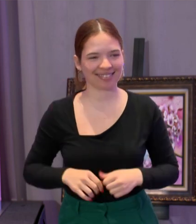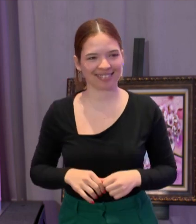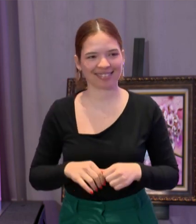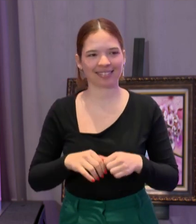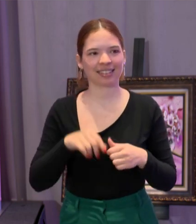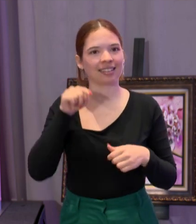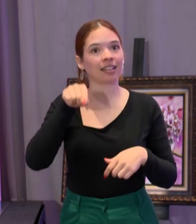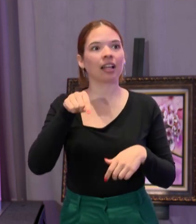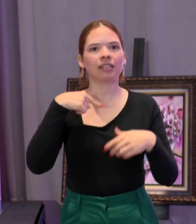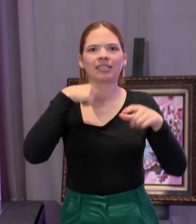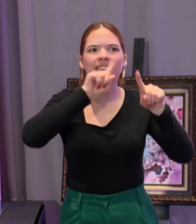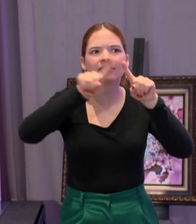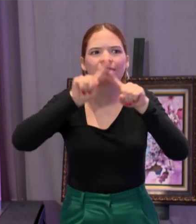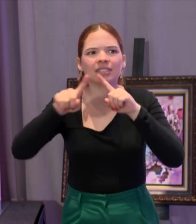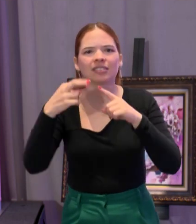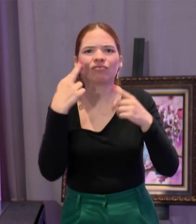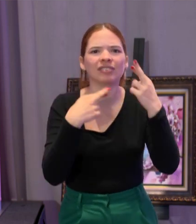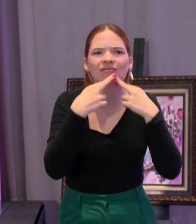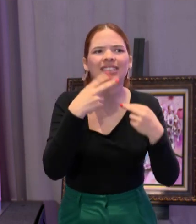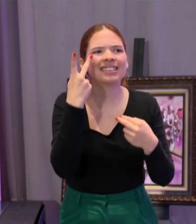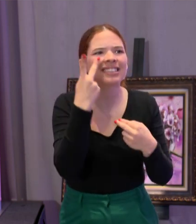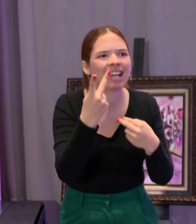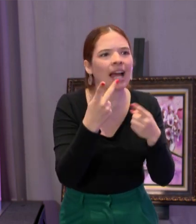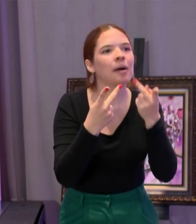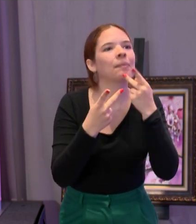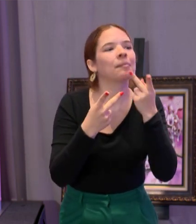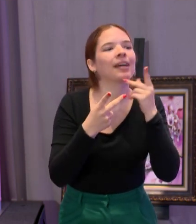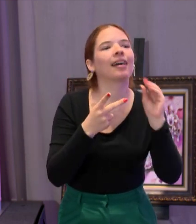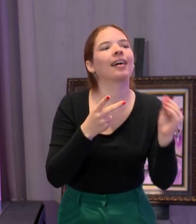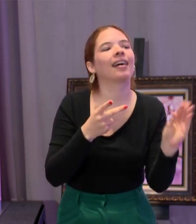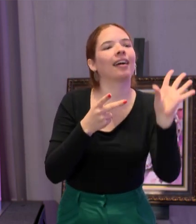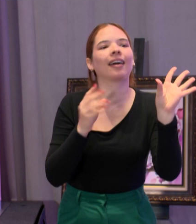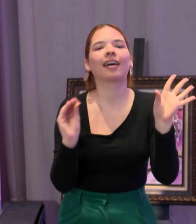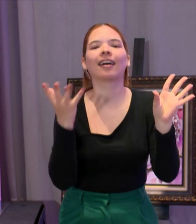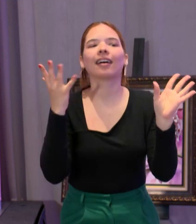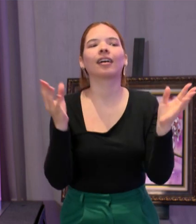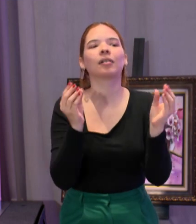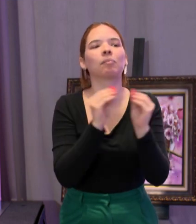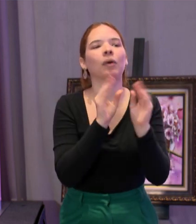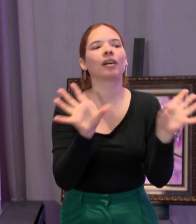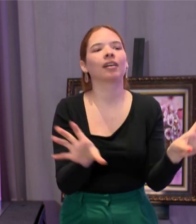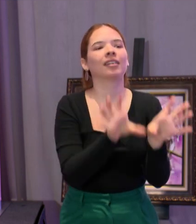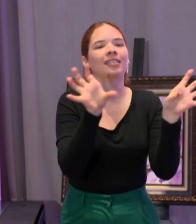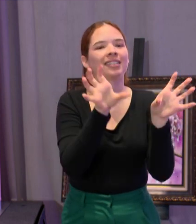WE HAVE CUSTOM MENUS AND THE